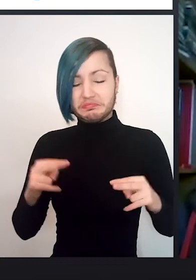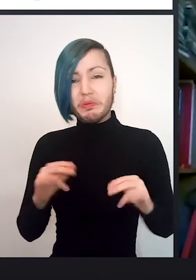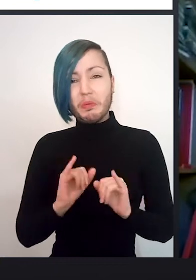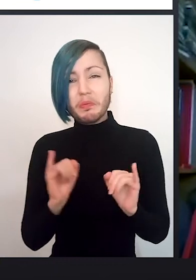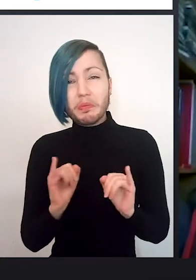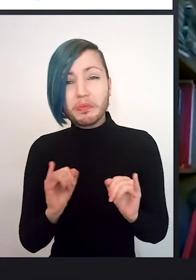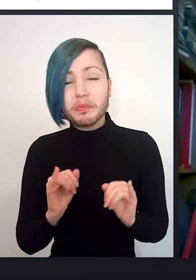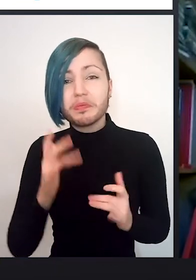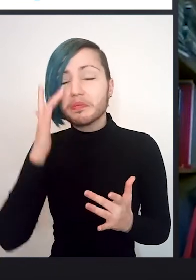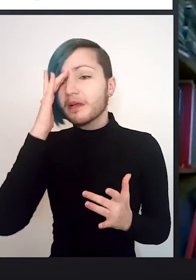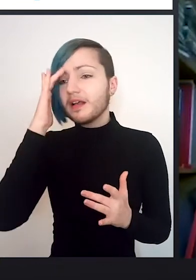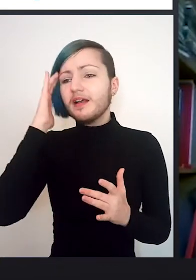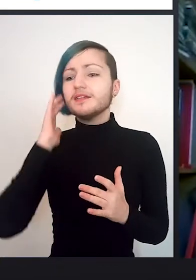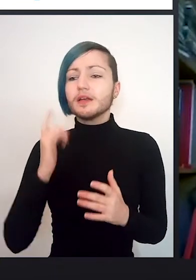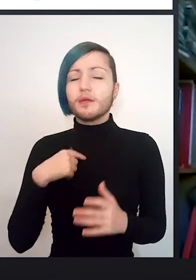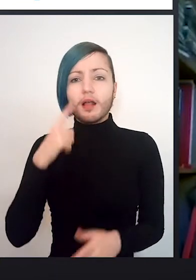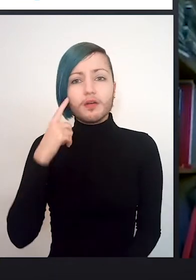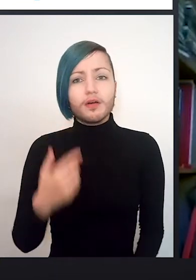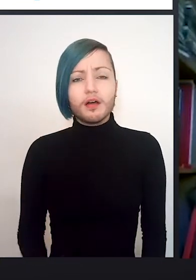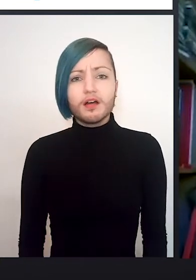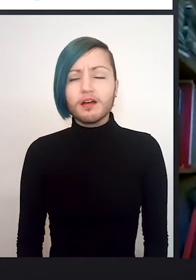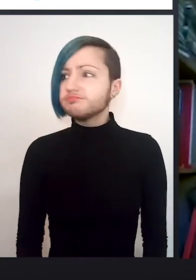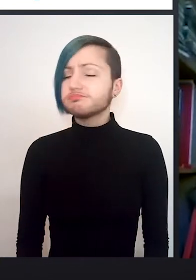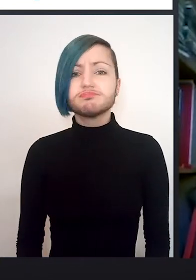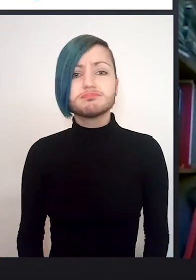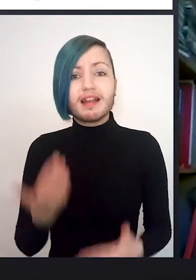absolutely dreadful and I thought I'm never gonna be able to